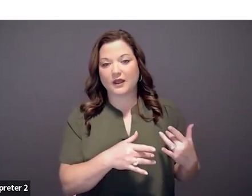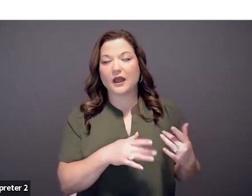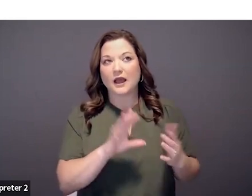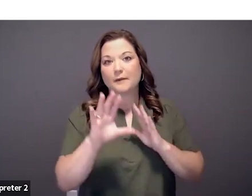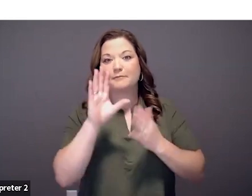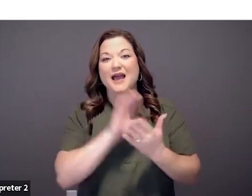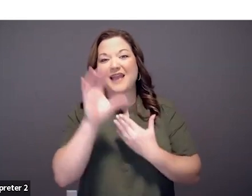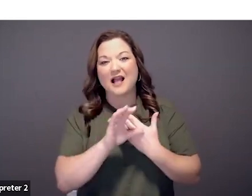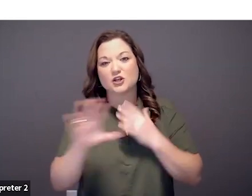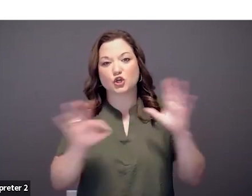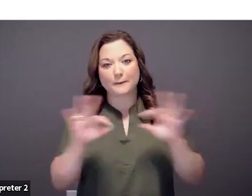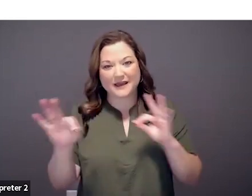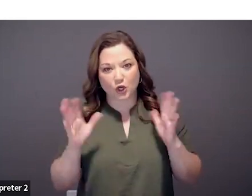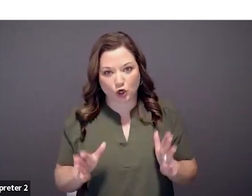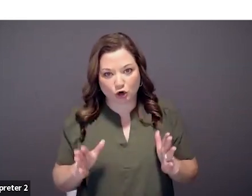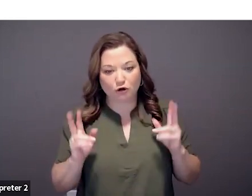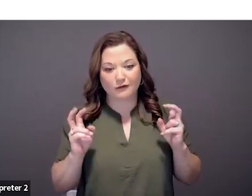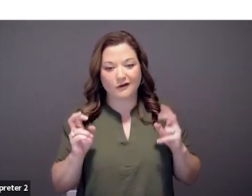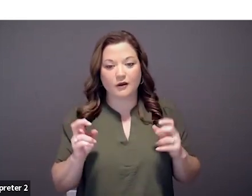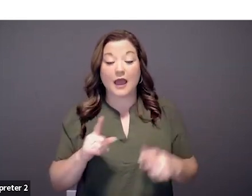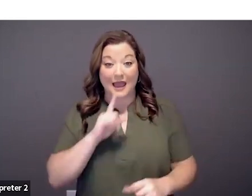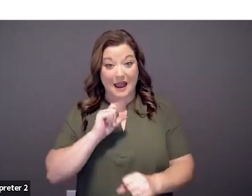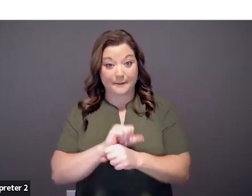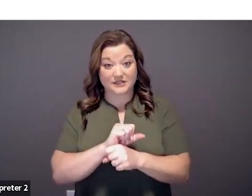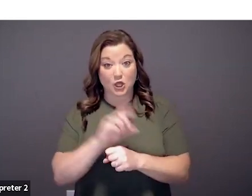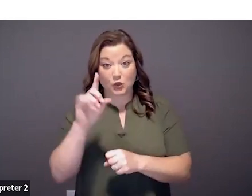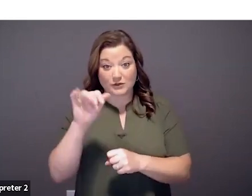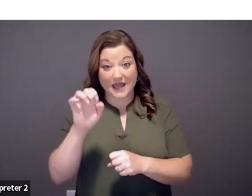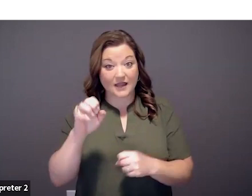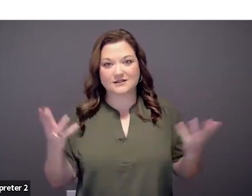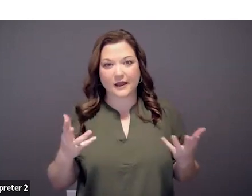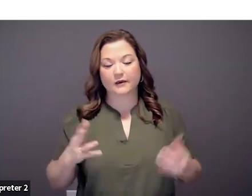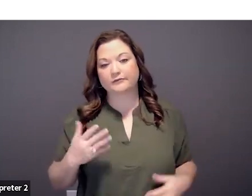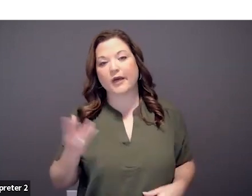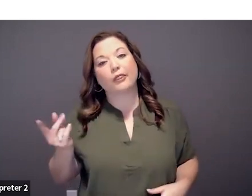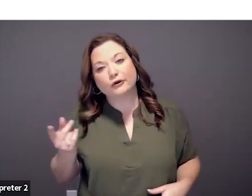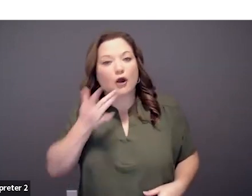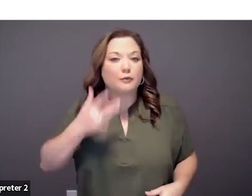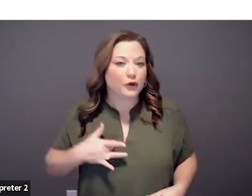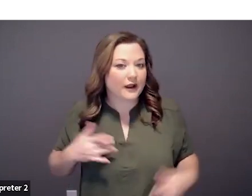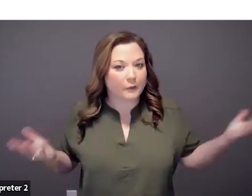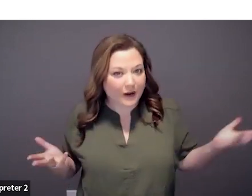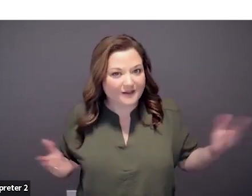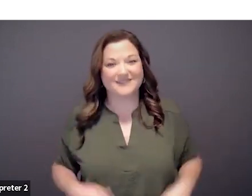and then an absolute date is what was my dog's birth date. That would be the example of an absolute date.